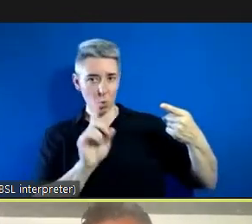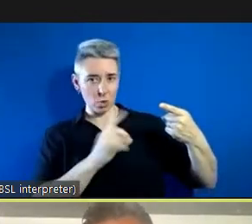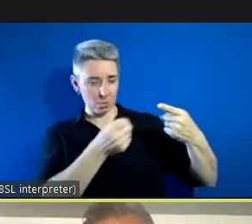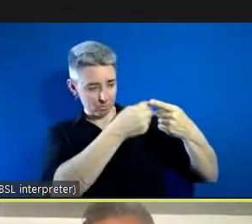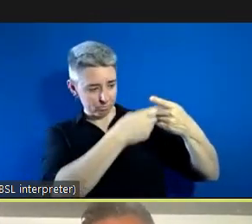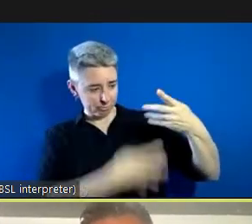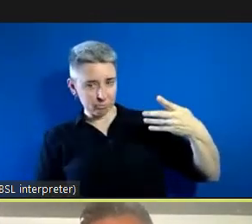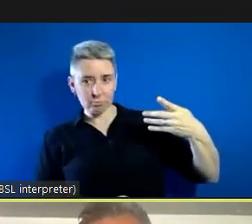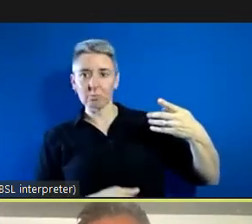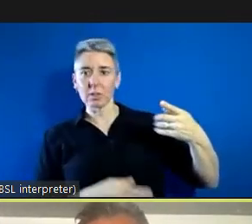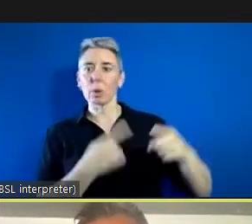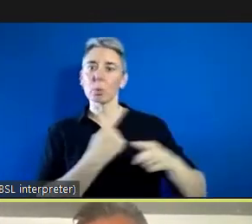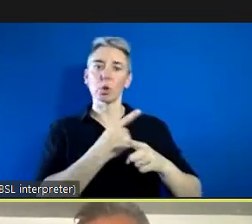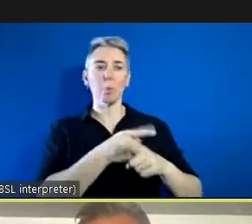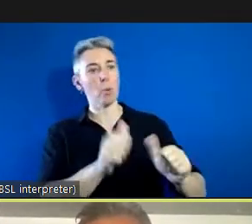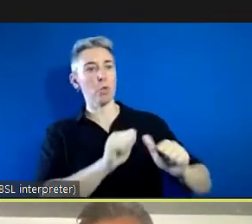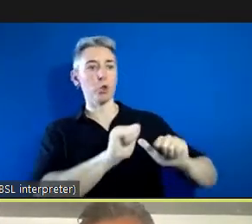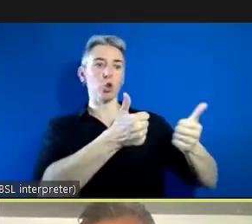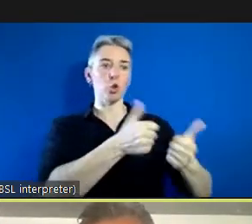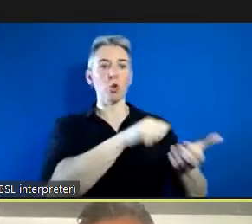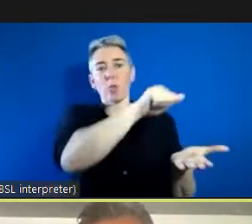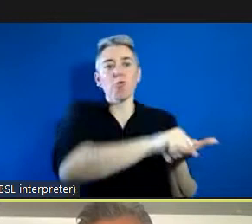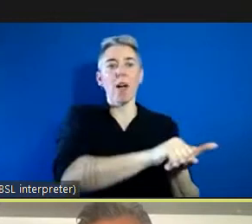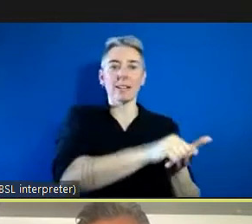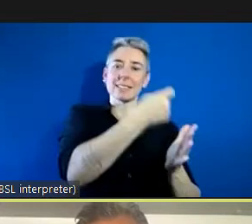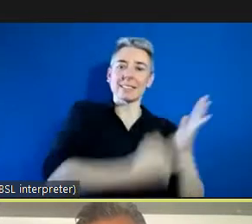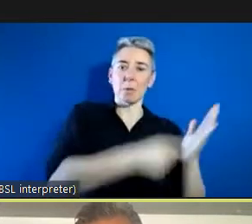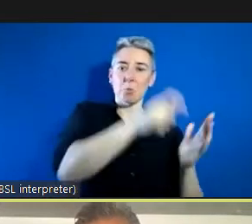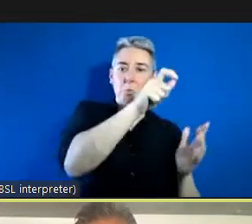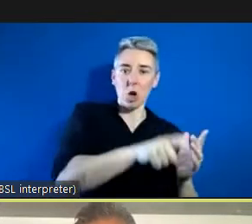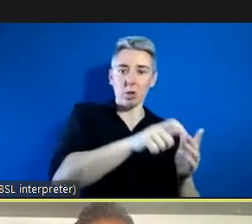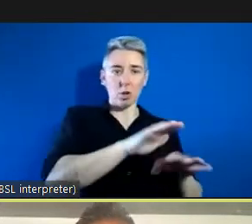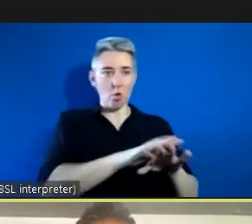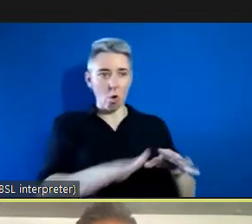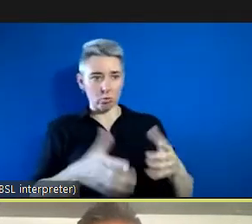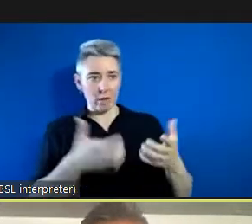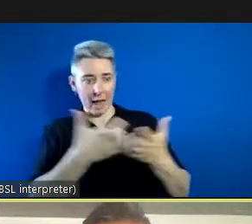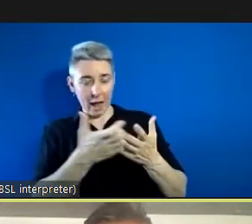the right disabled person versus disablement and what that's doing in the world. So